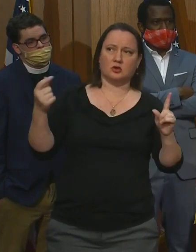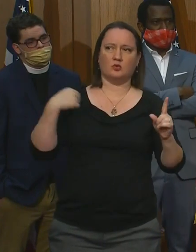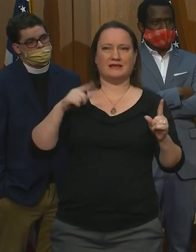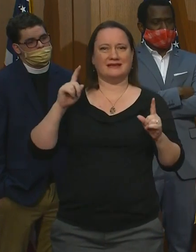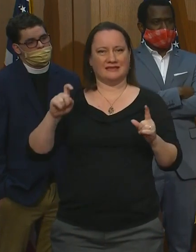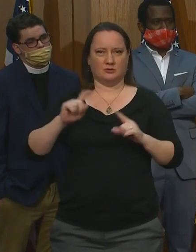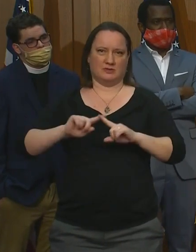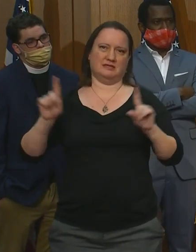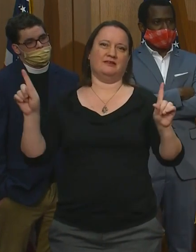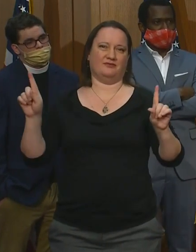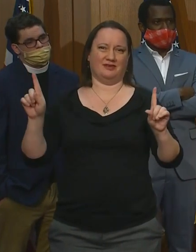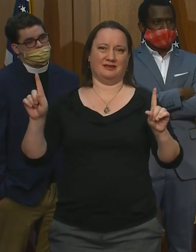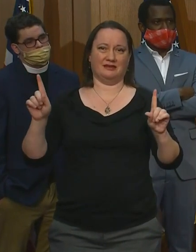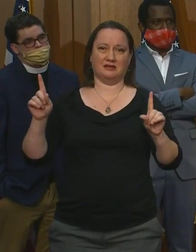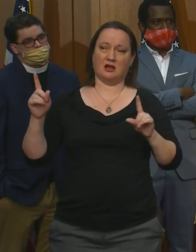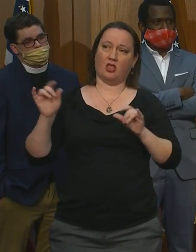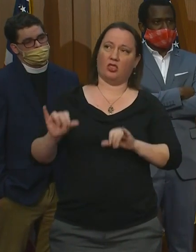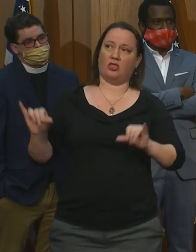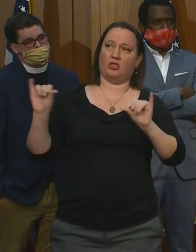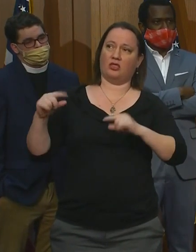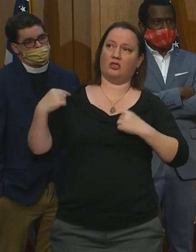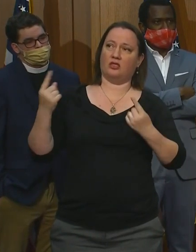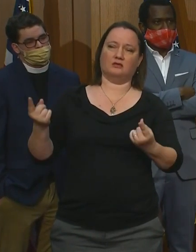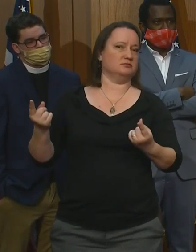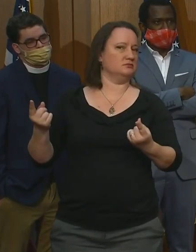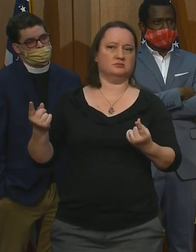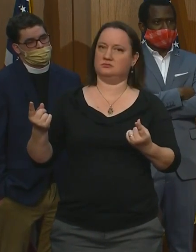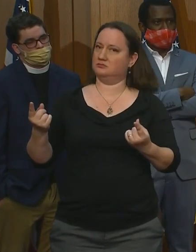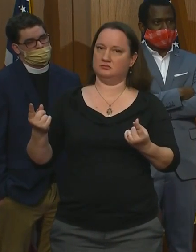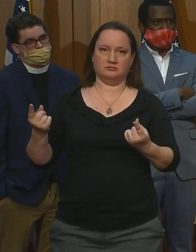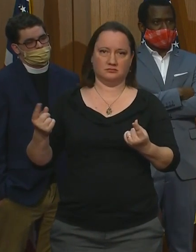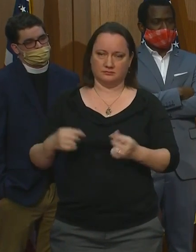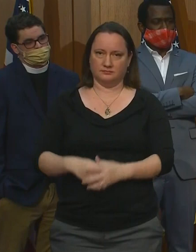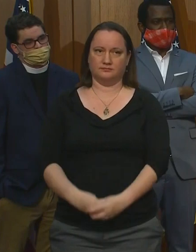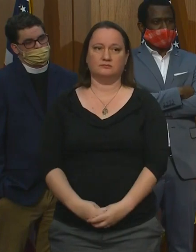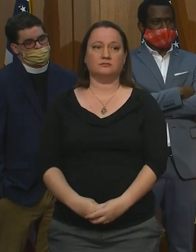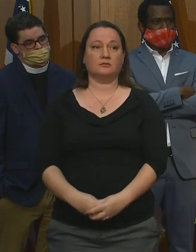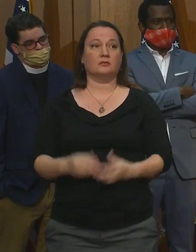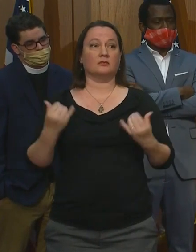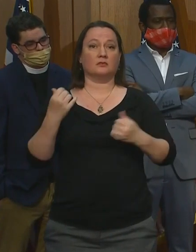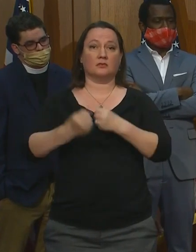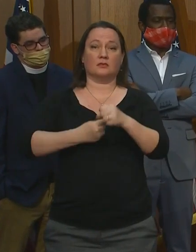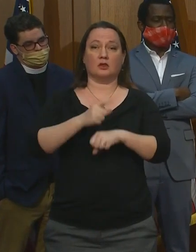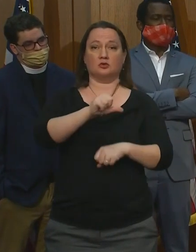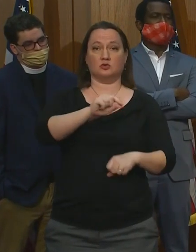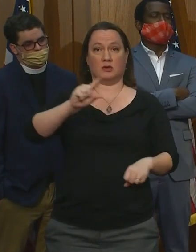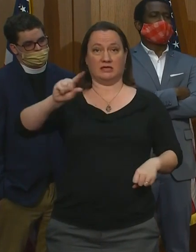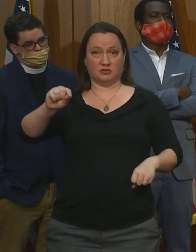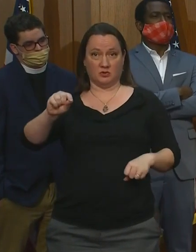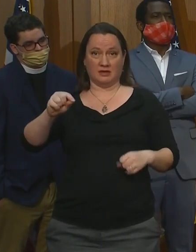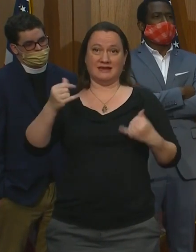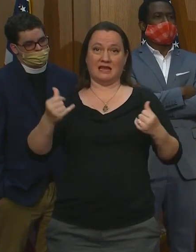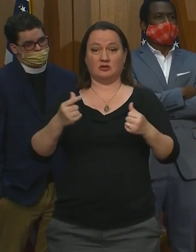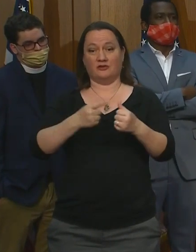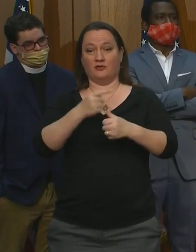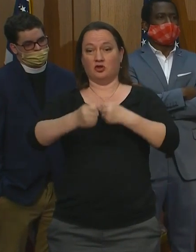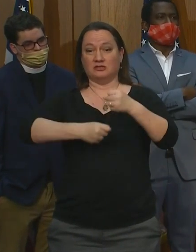SAY THAT WE NEED TO BE VERY DIFFERENT AS A COMMONWEALTH AND AS A COUNTRY AND WHAT WE HAVE